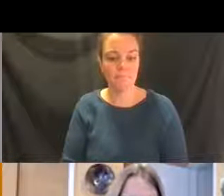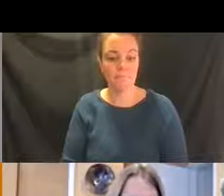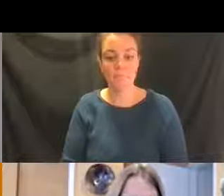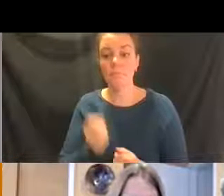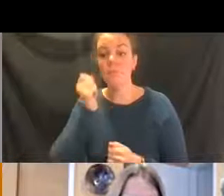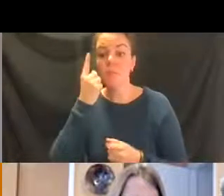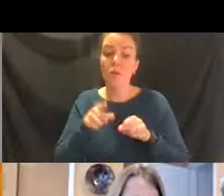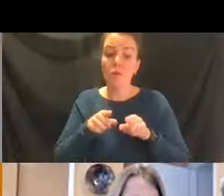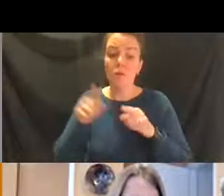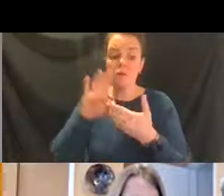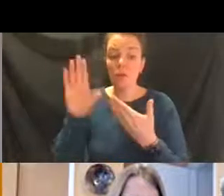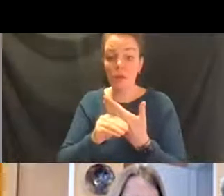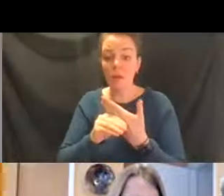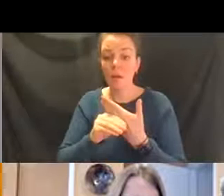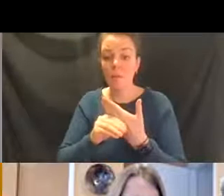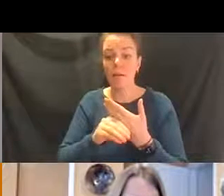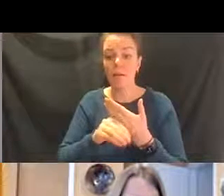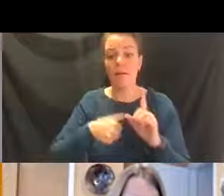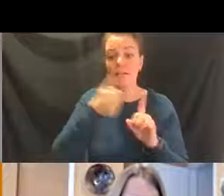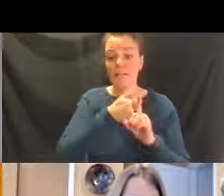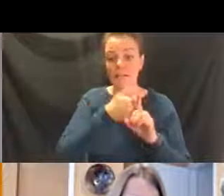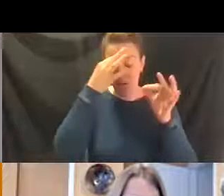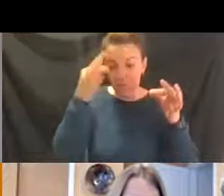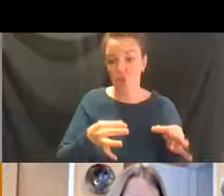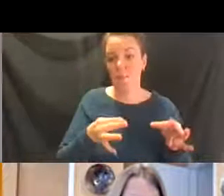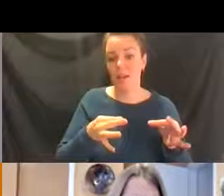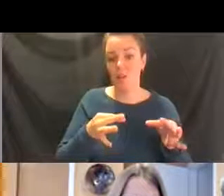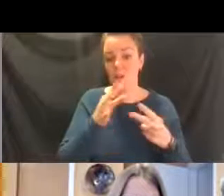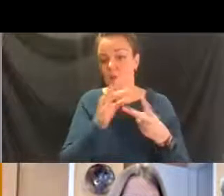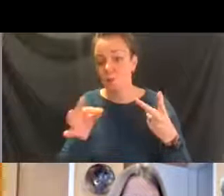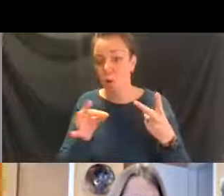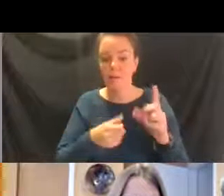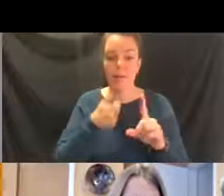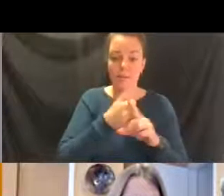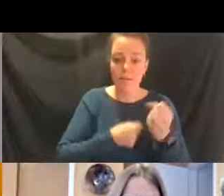self-determination, choice , self-efficacy, self-advocacy and rights and responsibilities